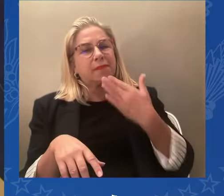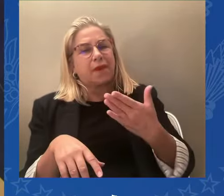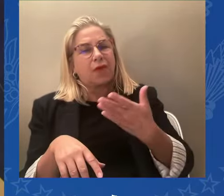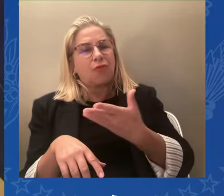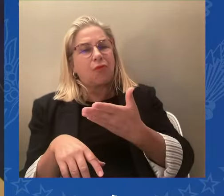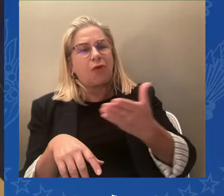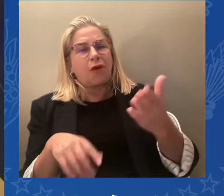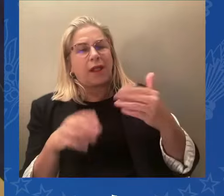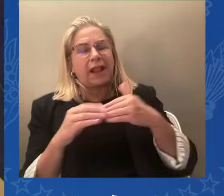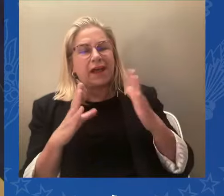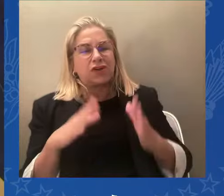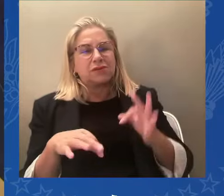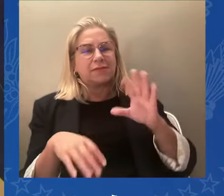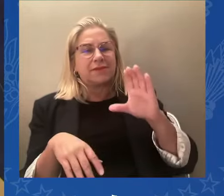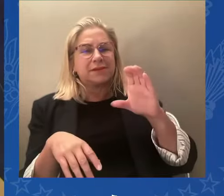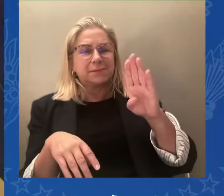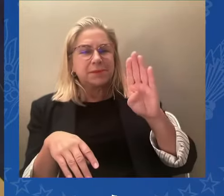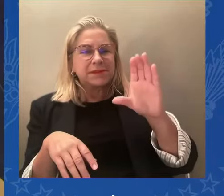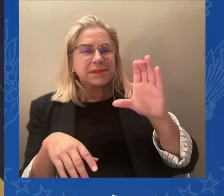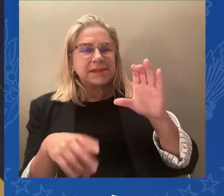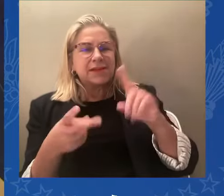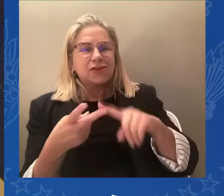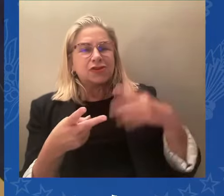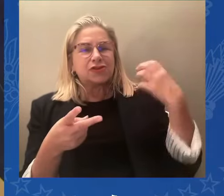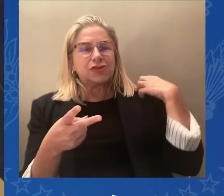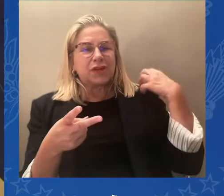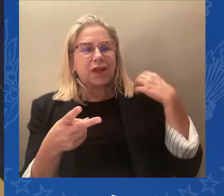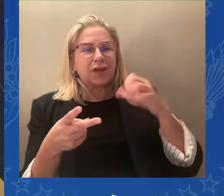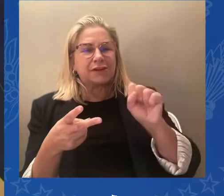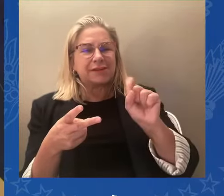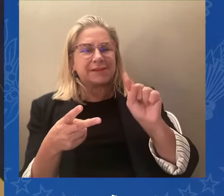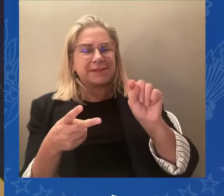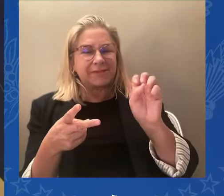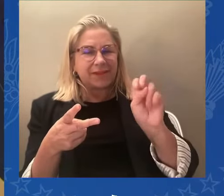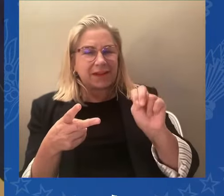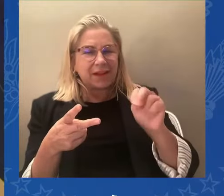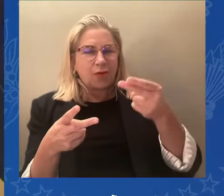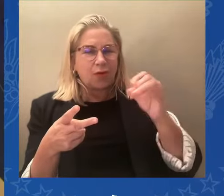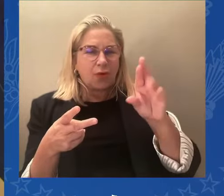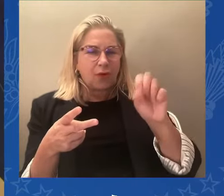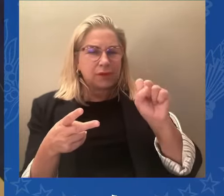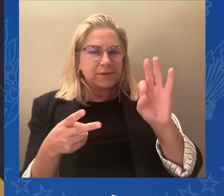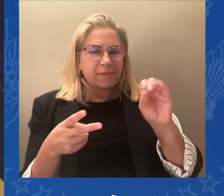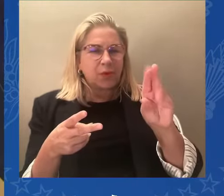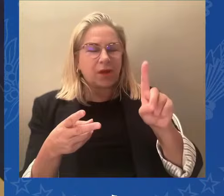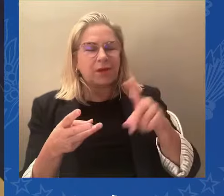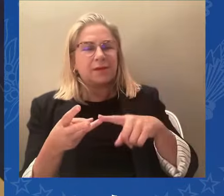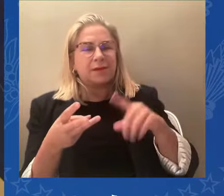Cochairs Troy Carter and Lucy McBath -- for your years of service to CBC and to our nation.